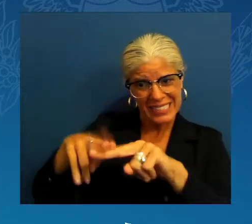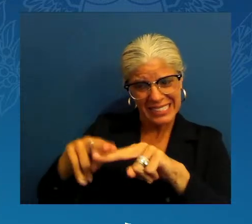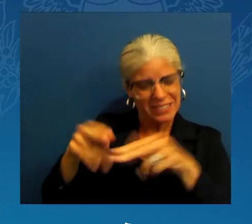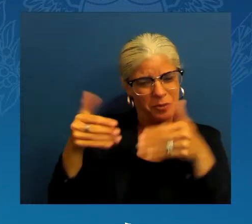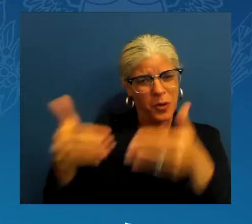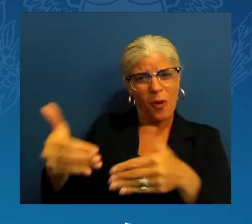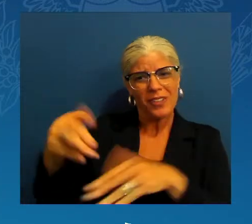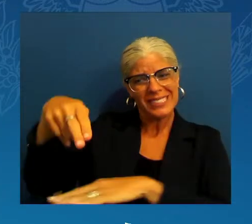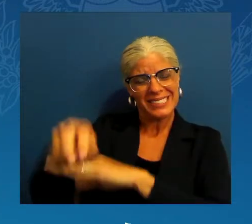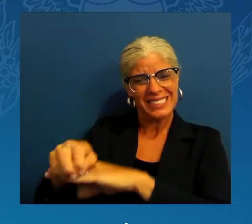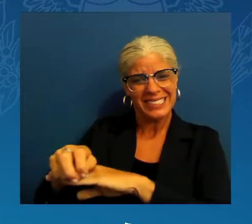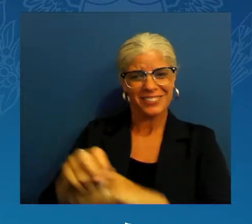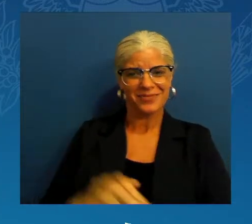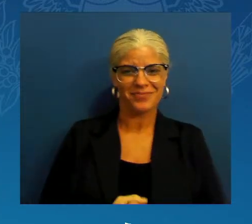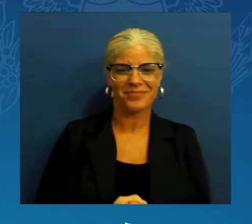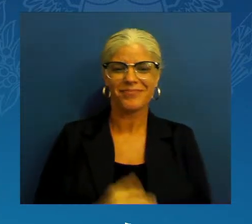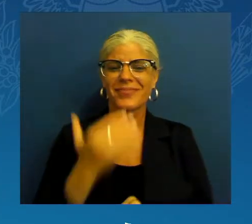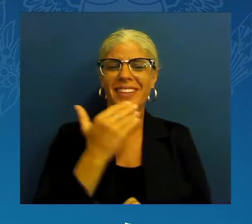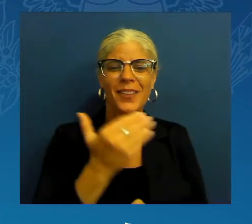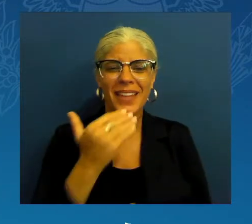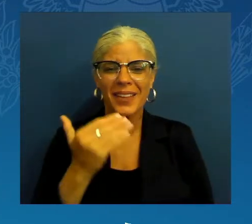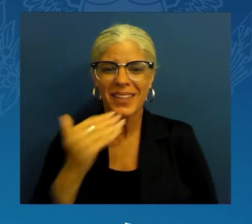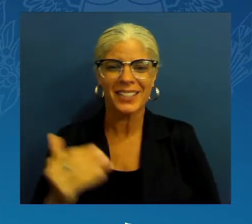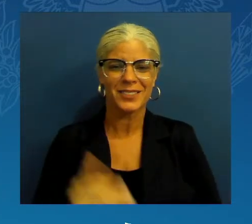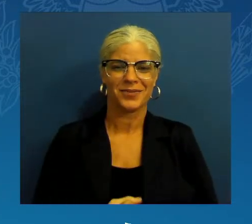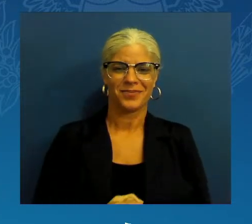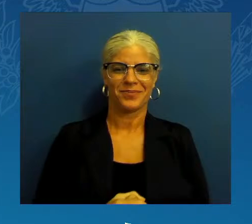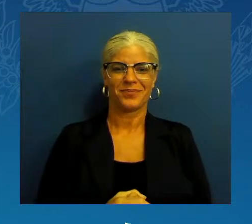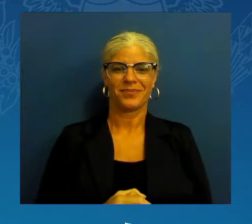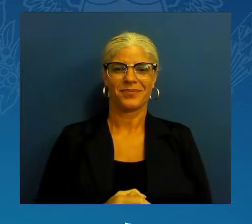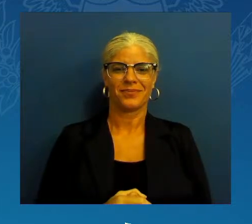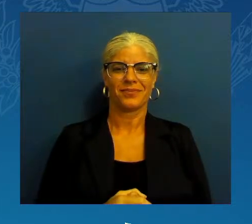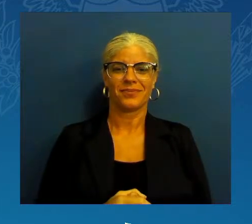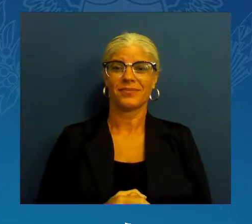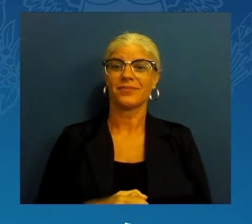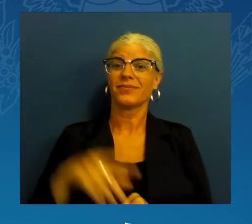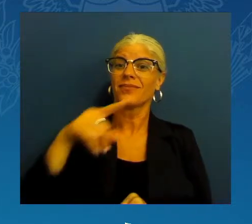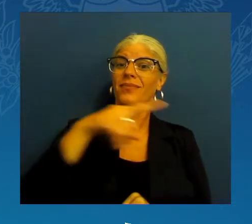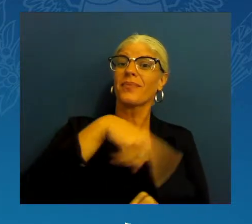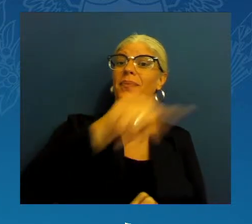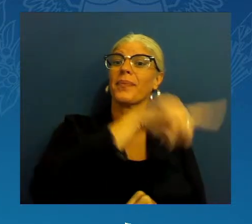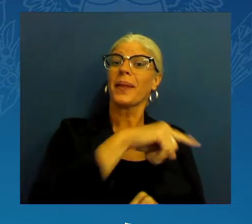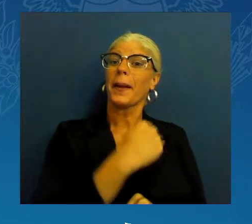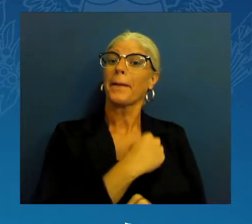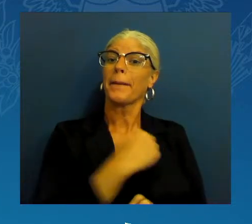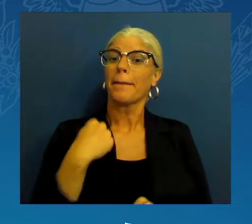And to all the members of Sigma Gamma Rho Sorority, Incorporated -